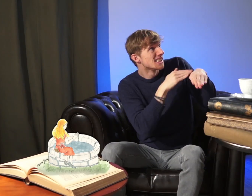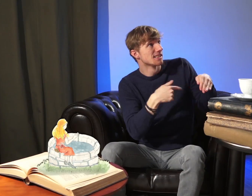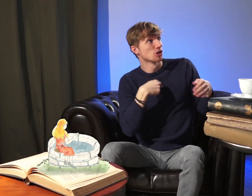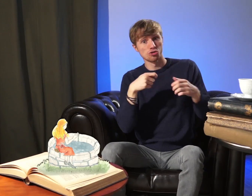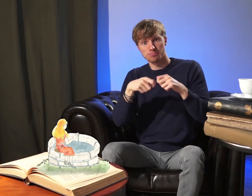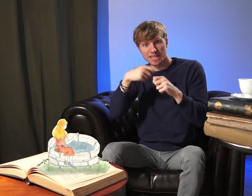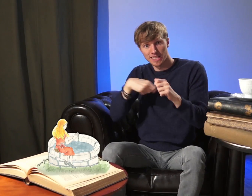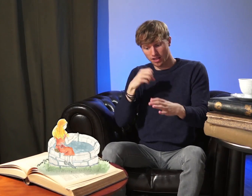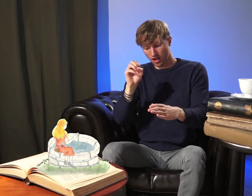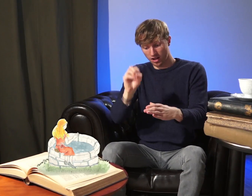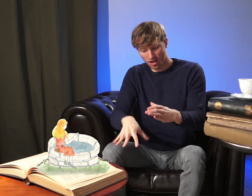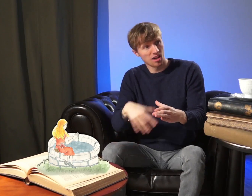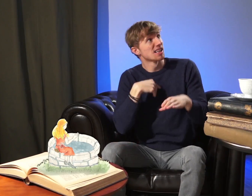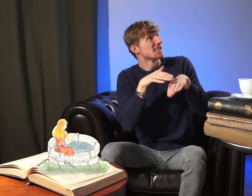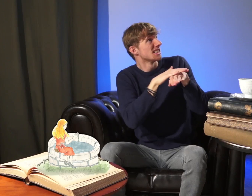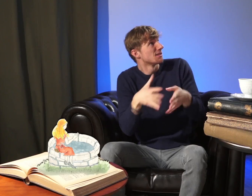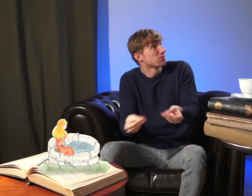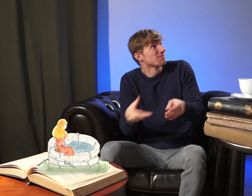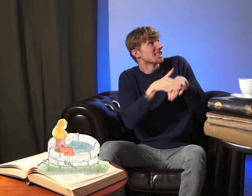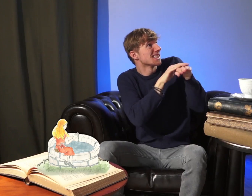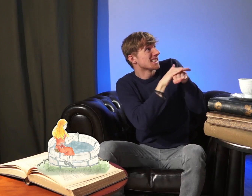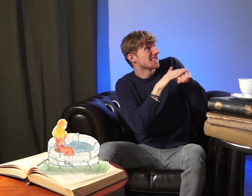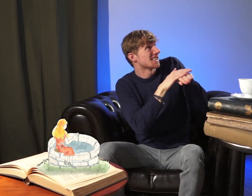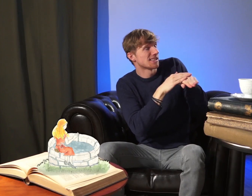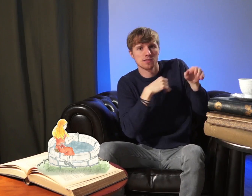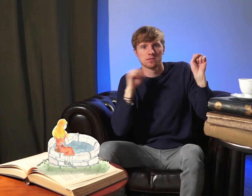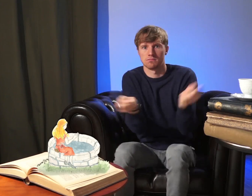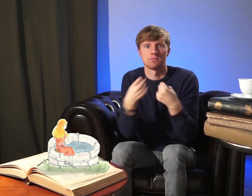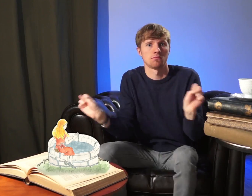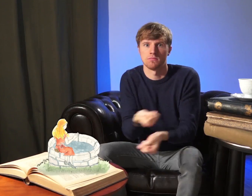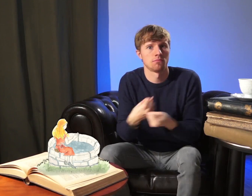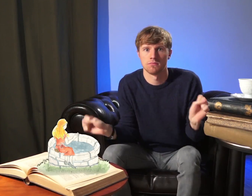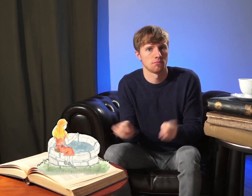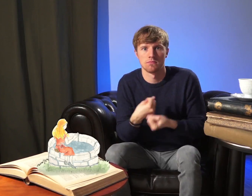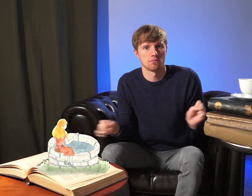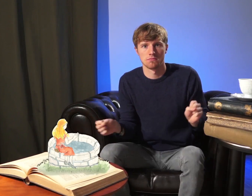that she had dropped the shuttle into the well.